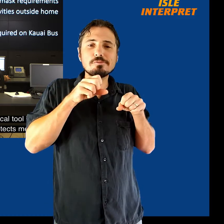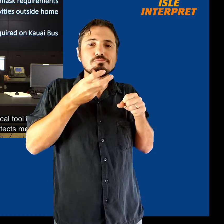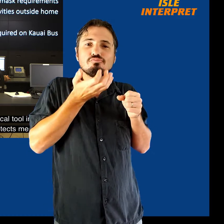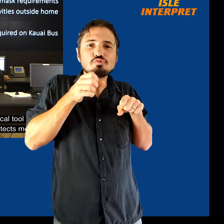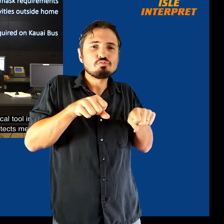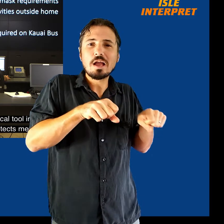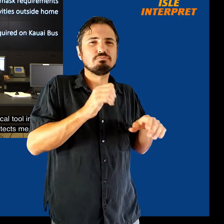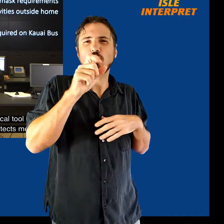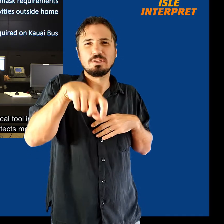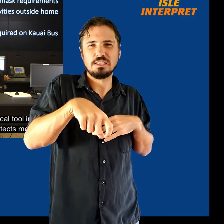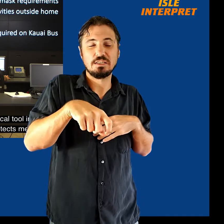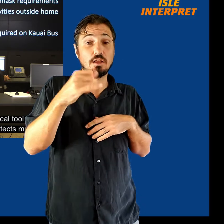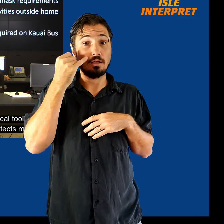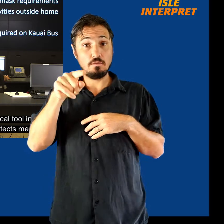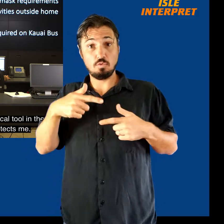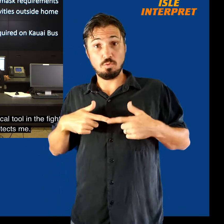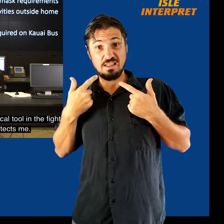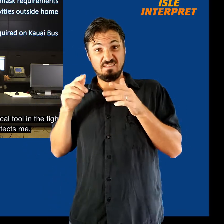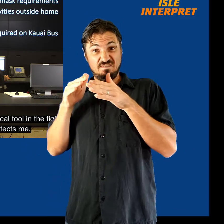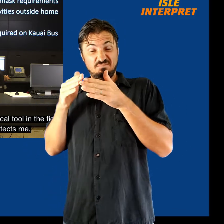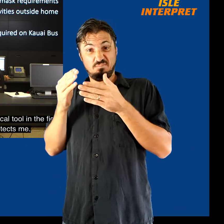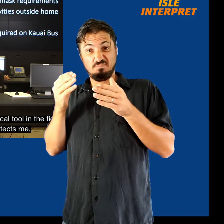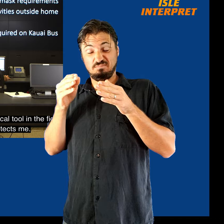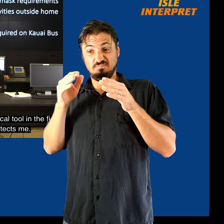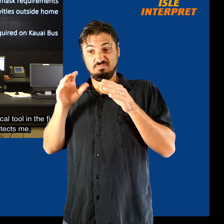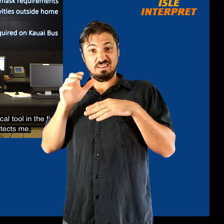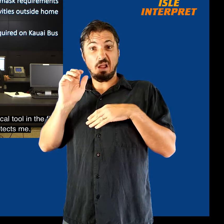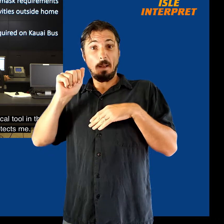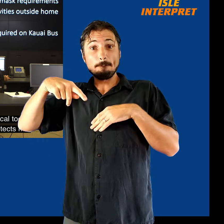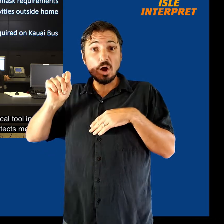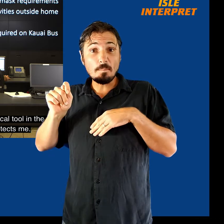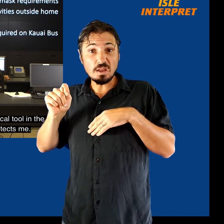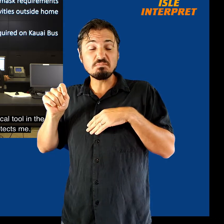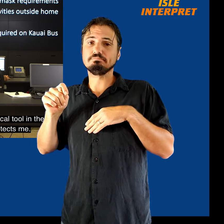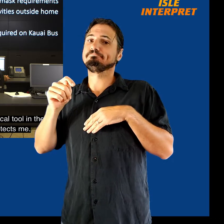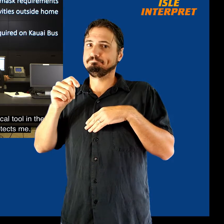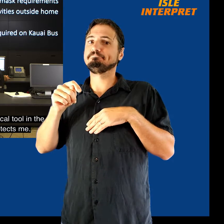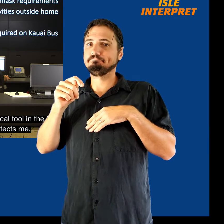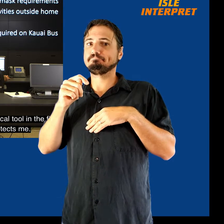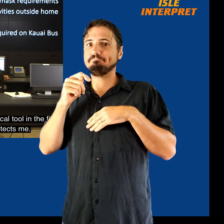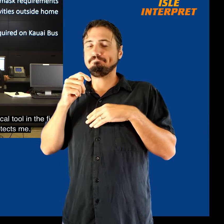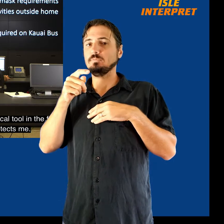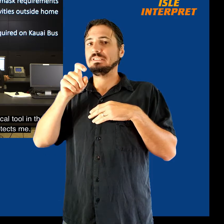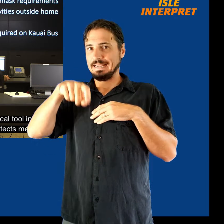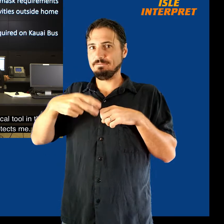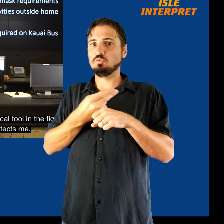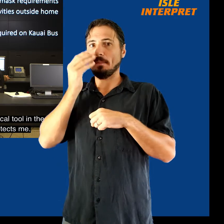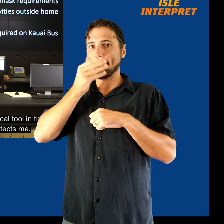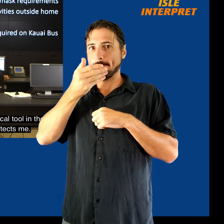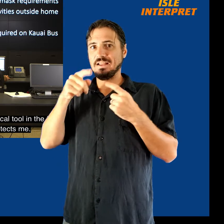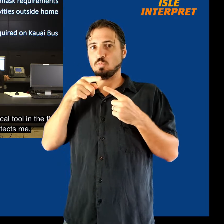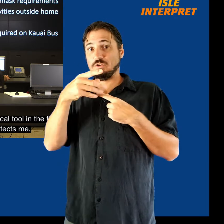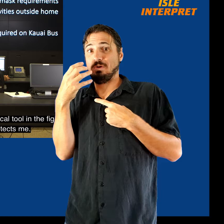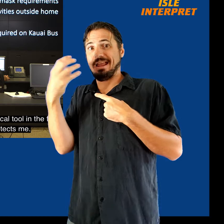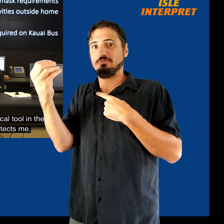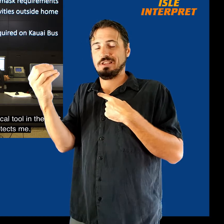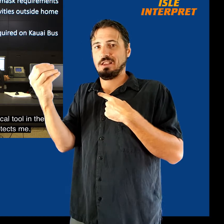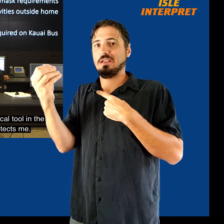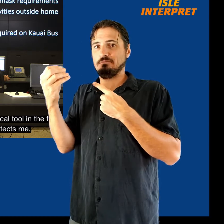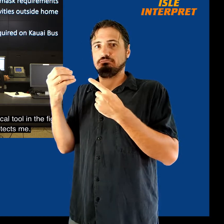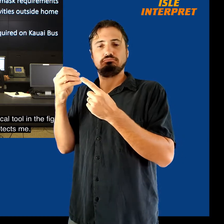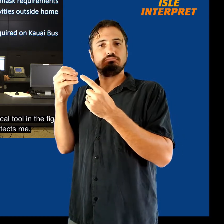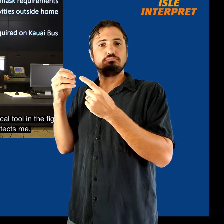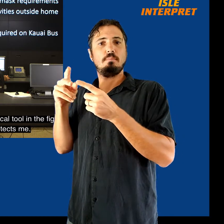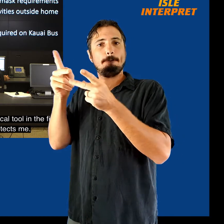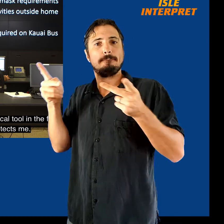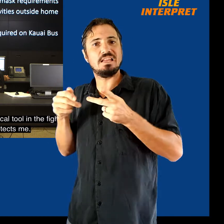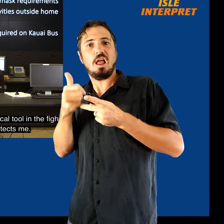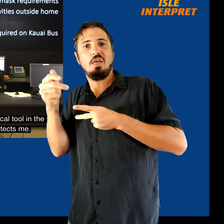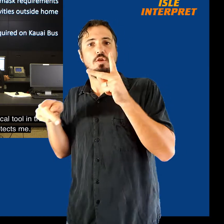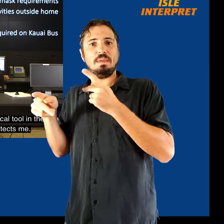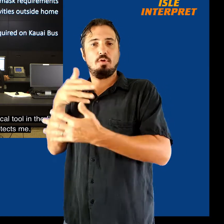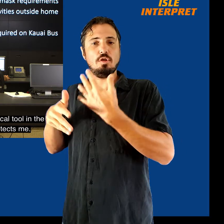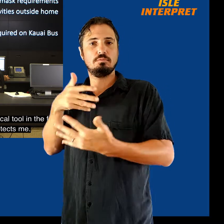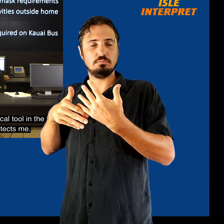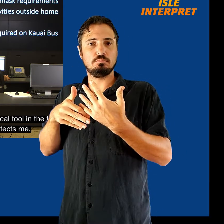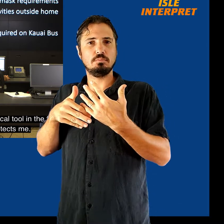As we have been emphasizing over the past week, masks are becoming a critical tool in the fight against COVID-19. Remember, my mask protects you, your mask protects me.